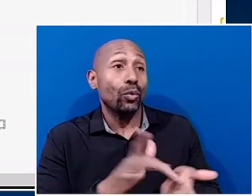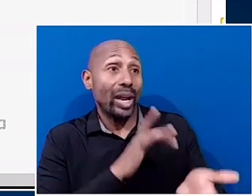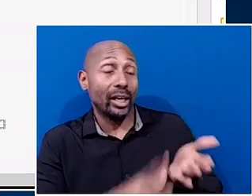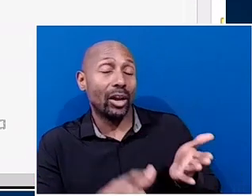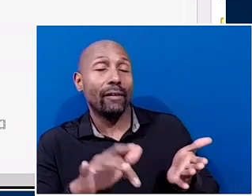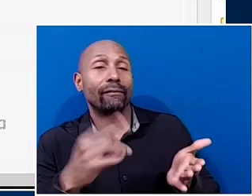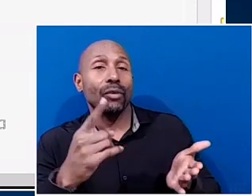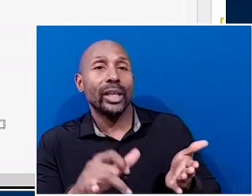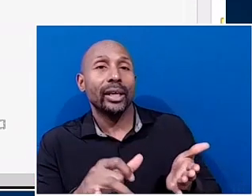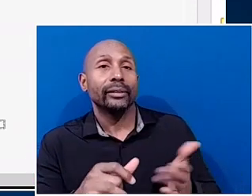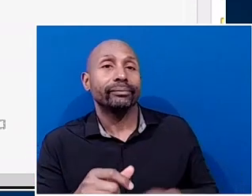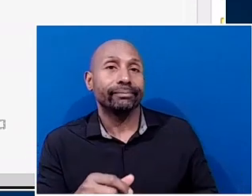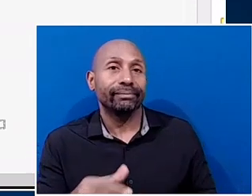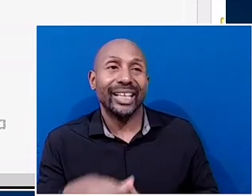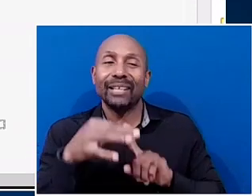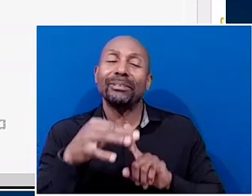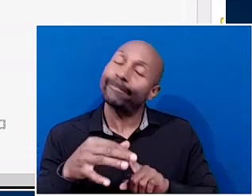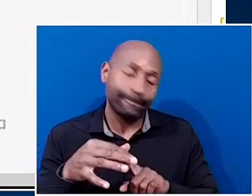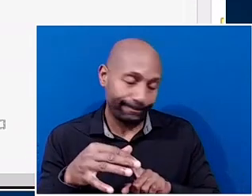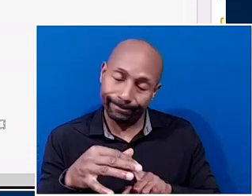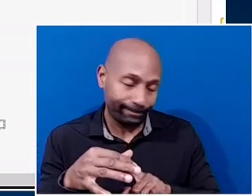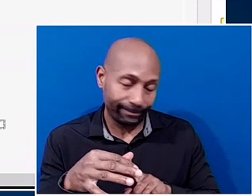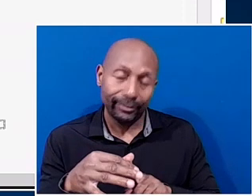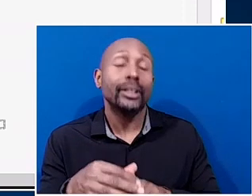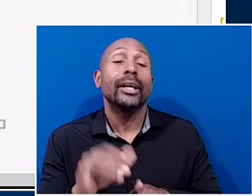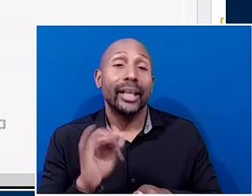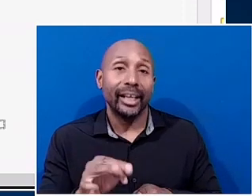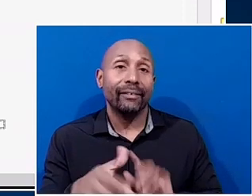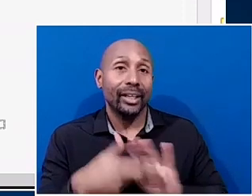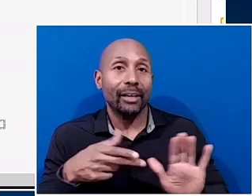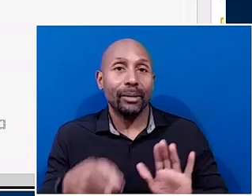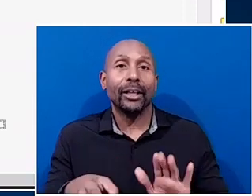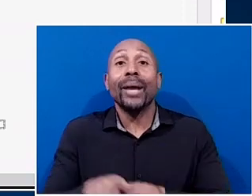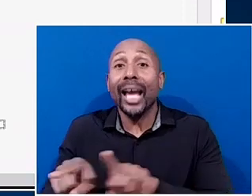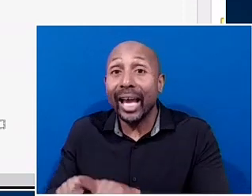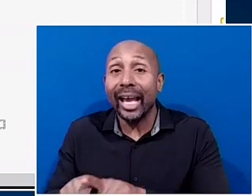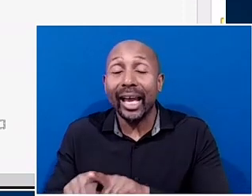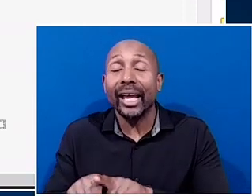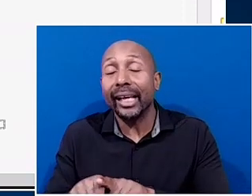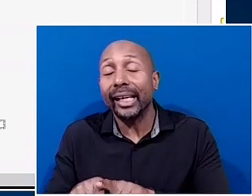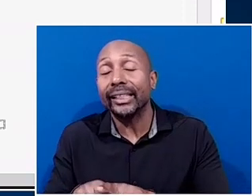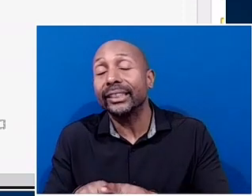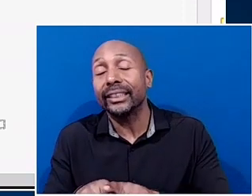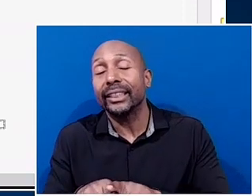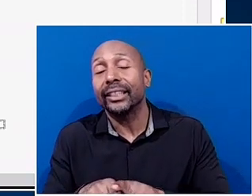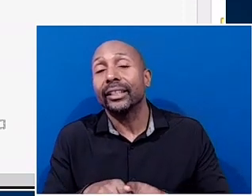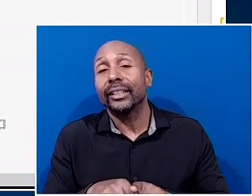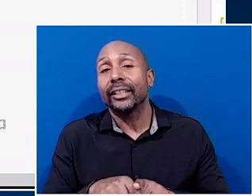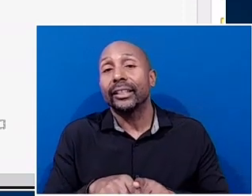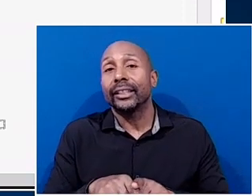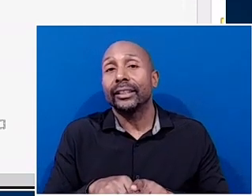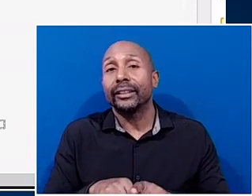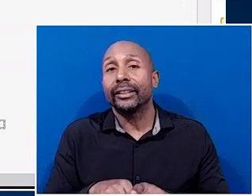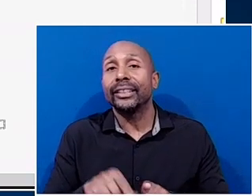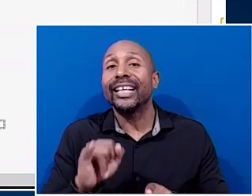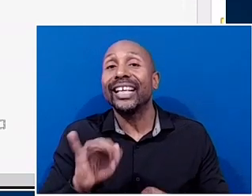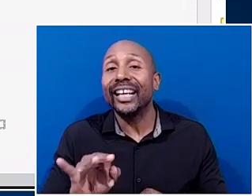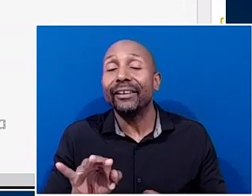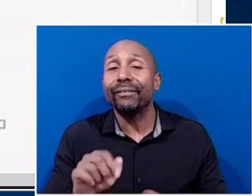student to not have withdrawn. In those circumstances, we believe it's more appropriate to treat the student as a withdrawal and simply have the student-